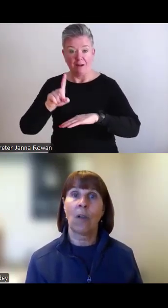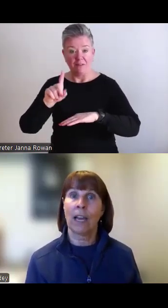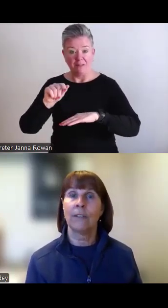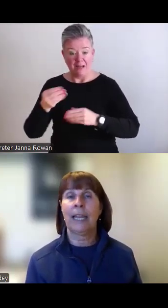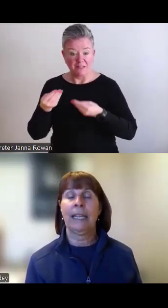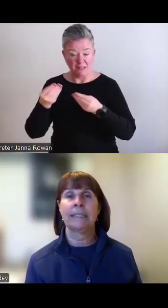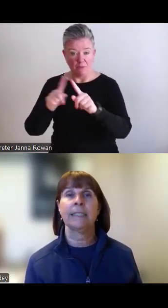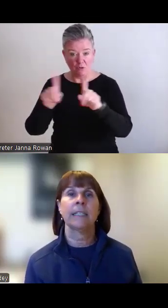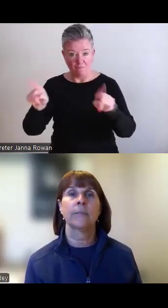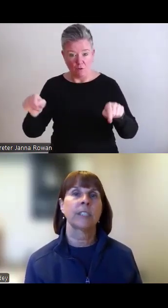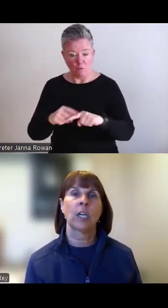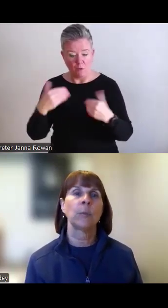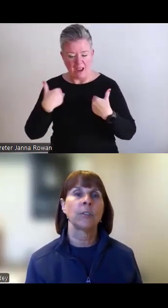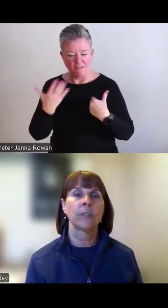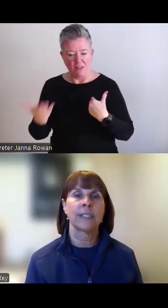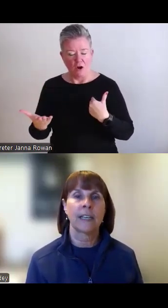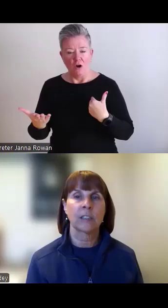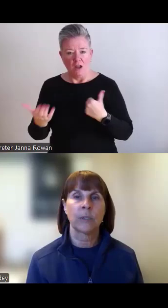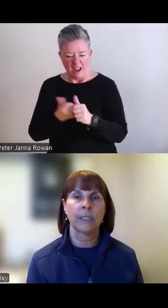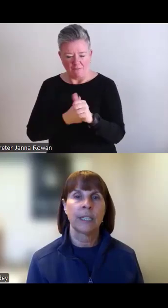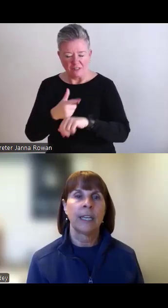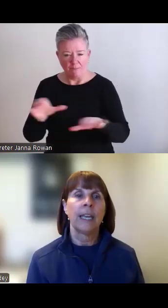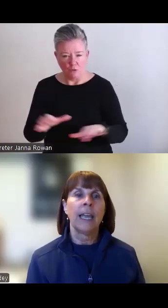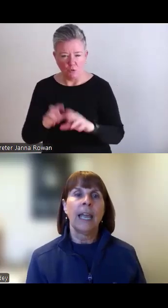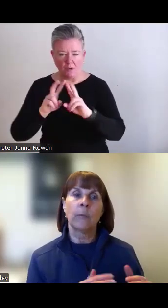so you'll have it handy every time you do an assessment.